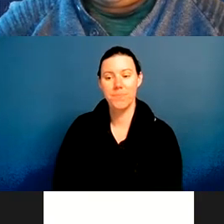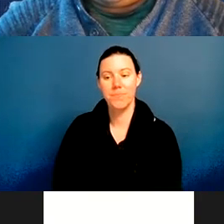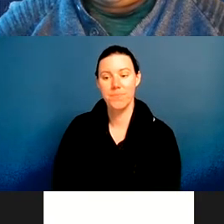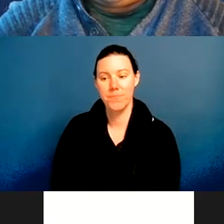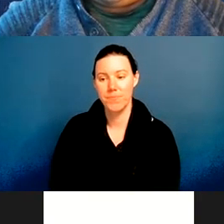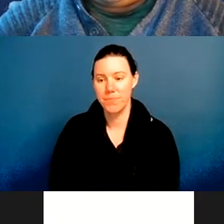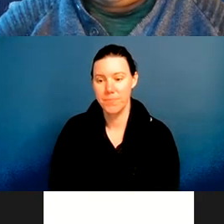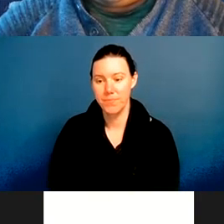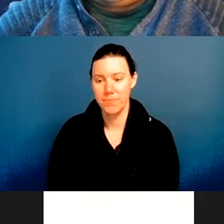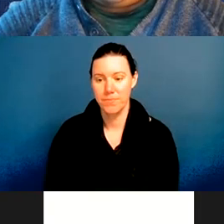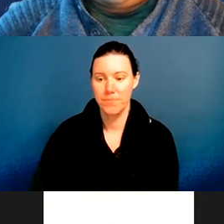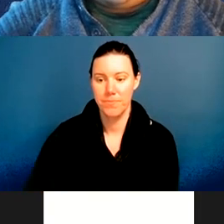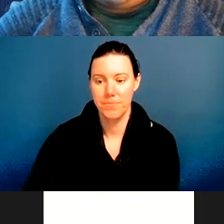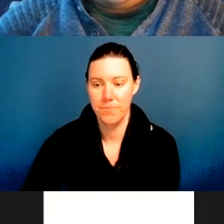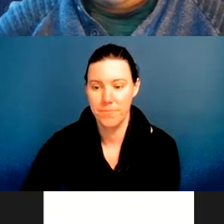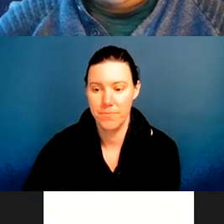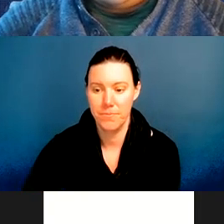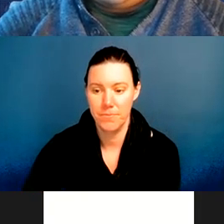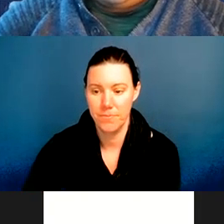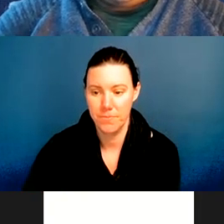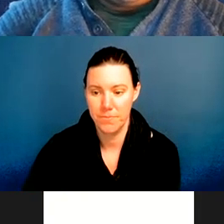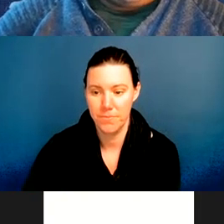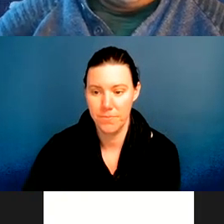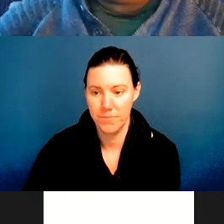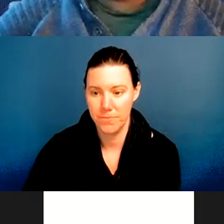Perfect, thank you so much for being here. Thank you, Dan.